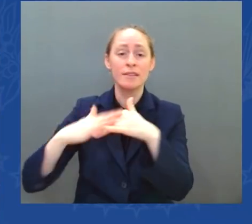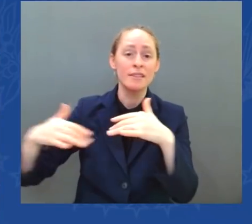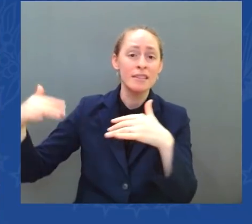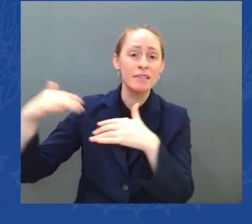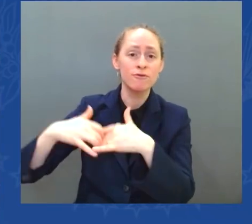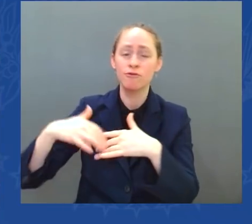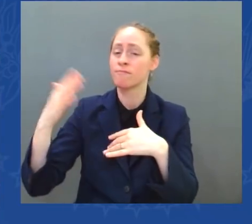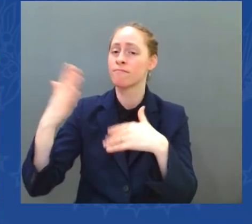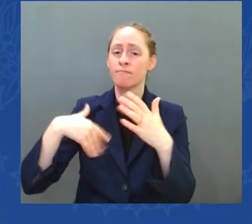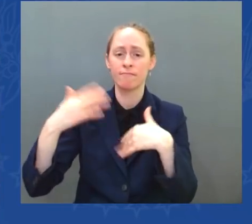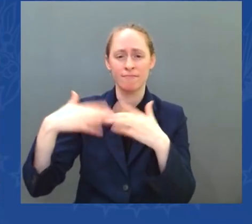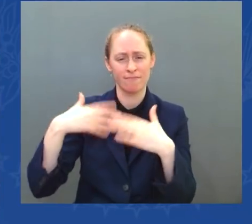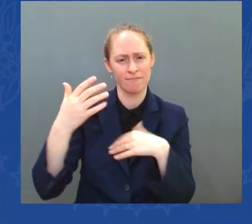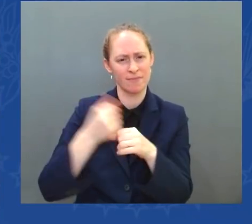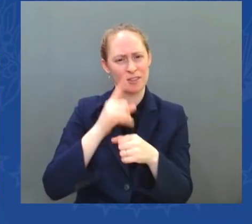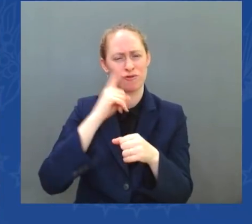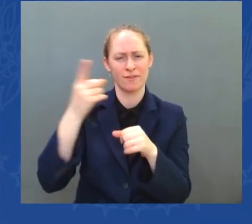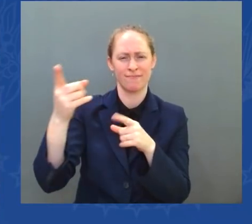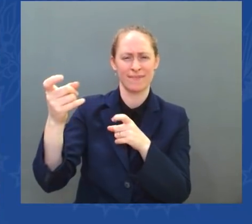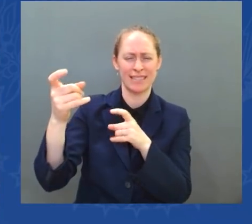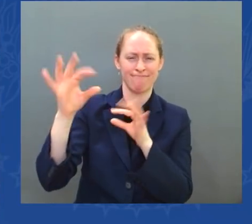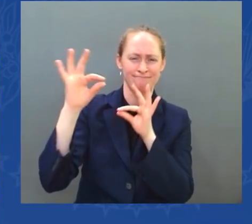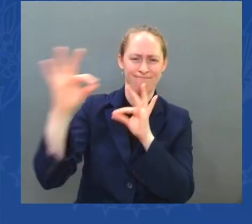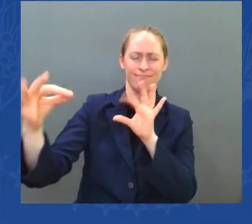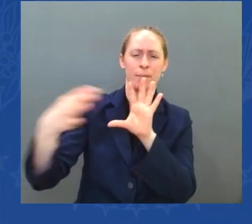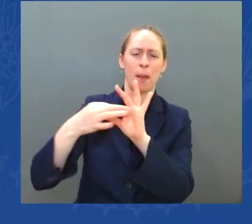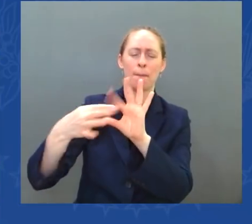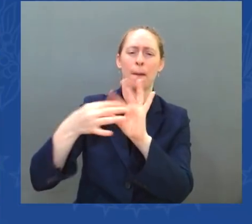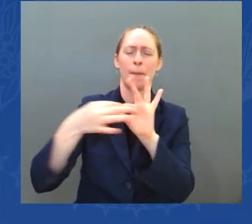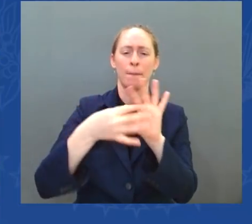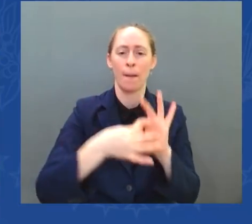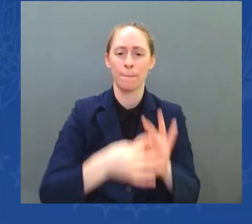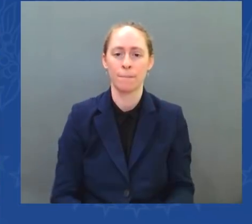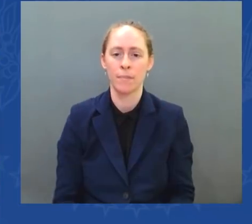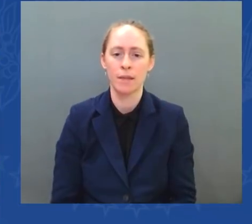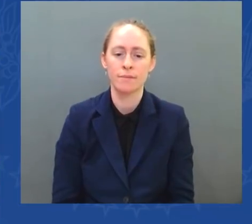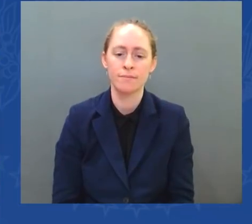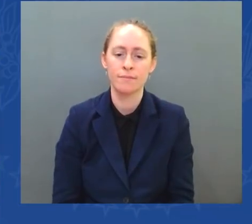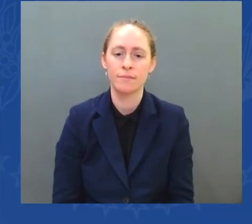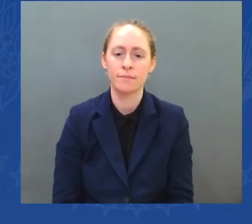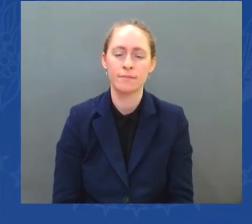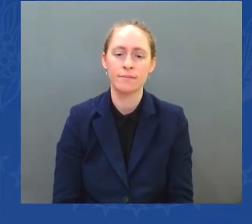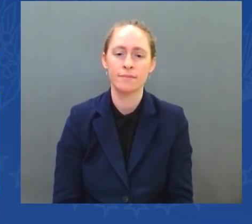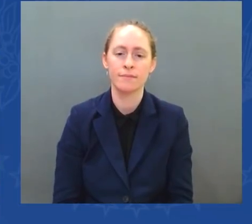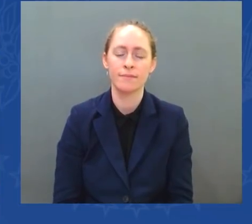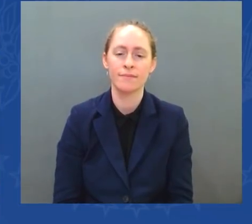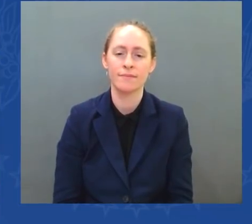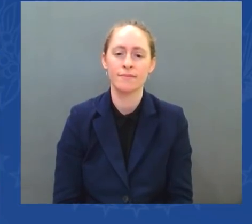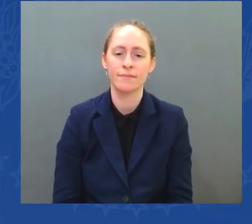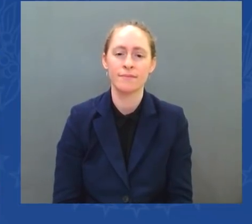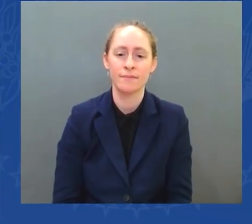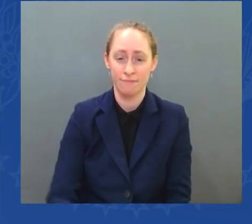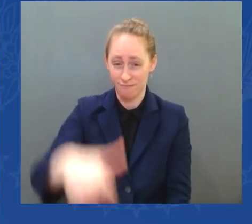Remember three or four months -- two or three months ago when schools were still shut down? Showing pictures of moms and dads